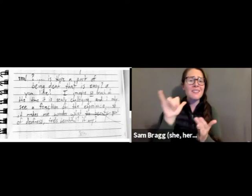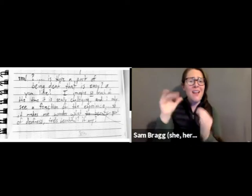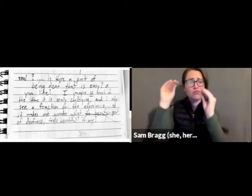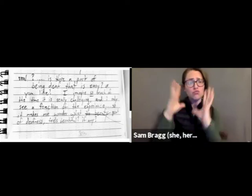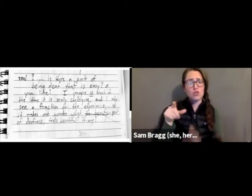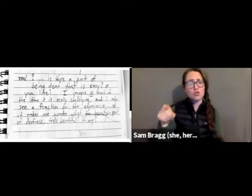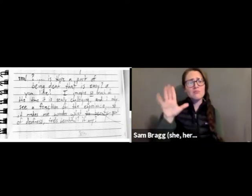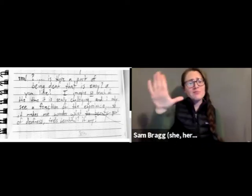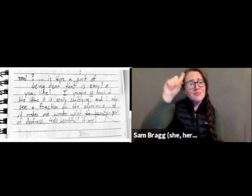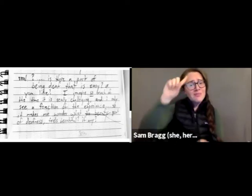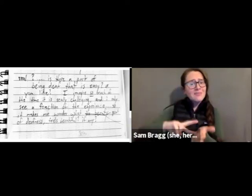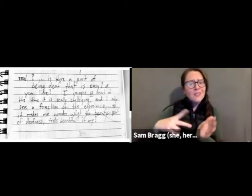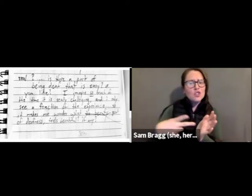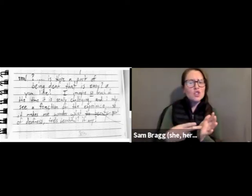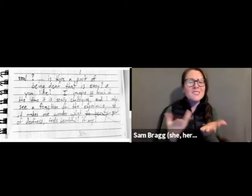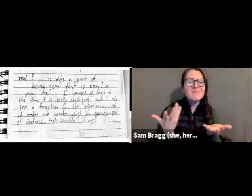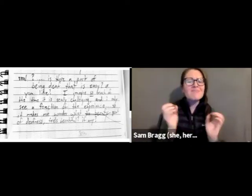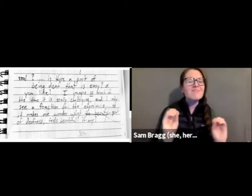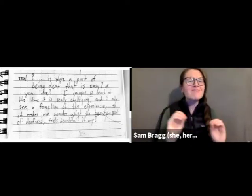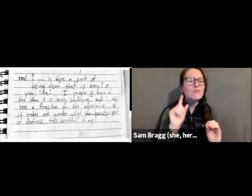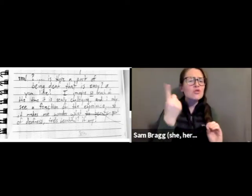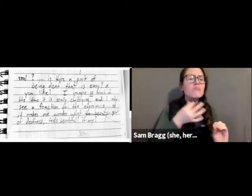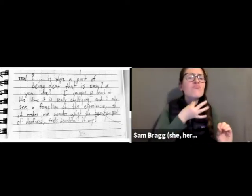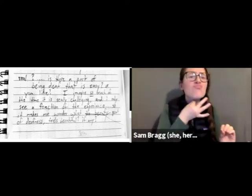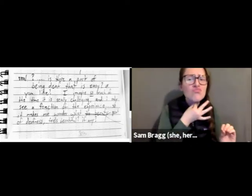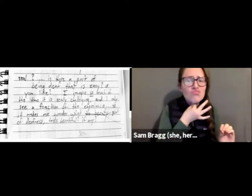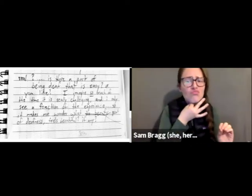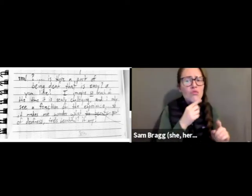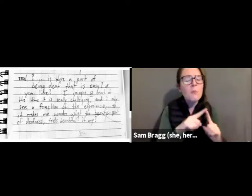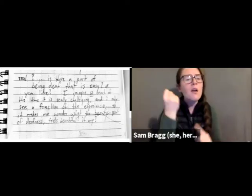and to be honest with you guys the connotation behind this was not negative. It was just